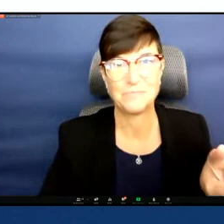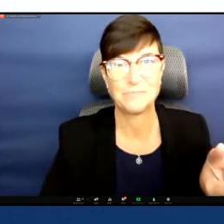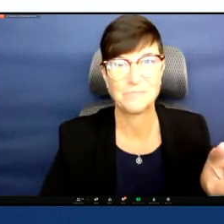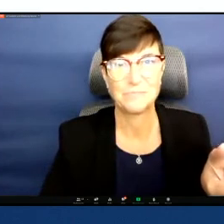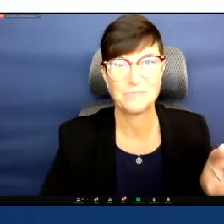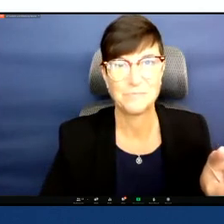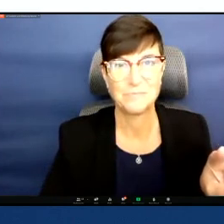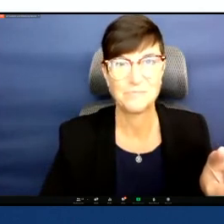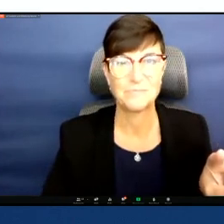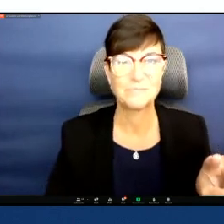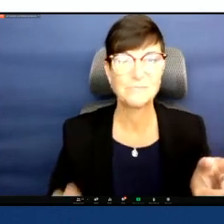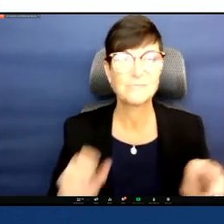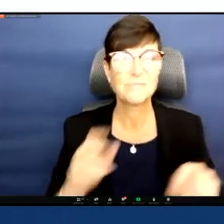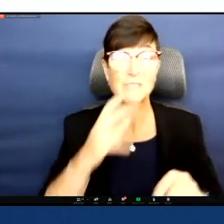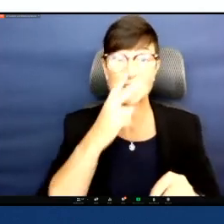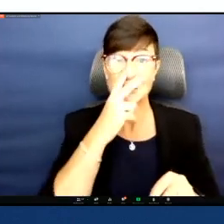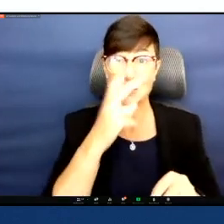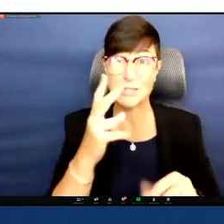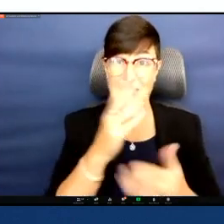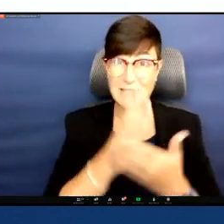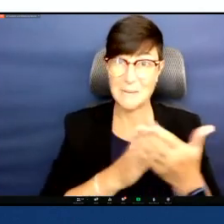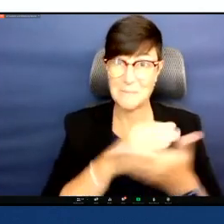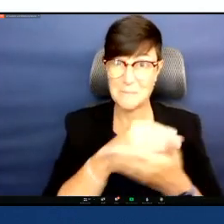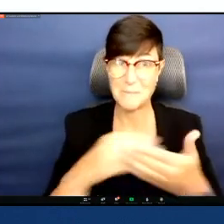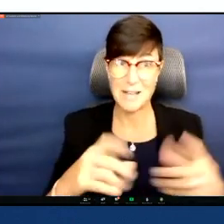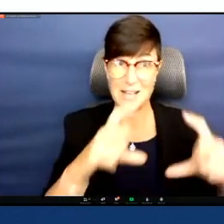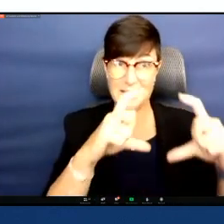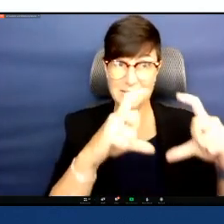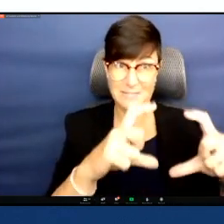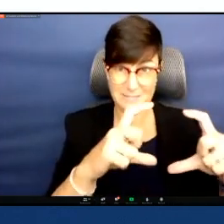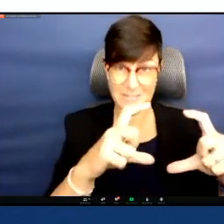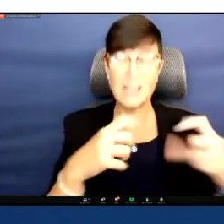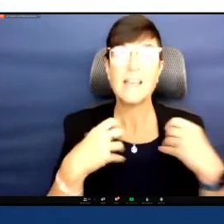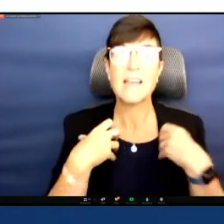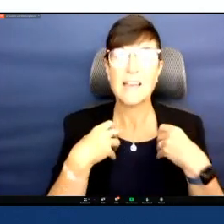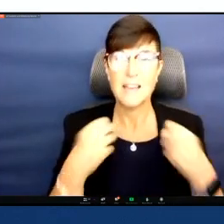Health and Human Services is the largest functional area